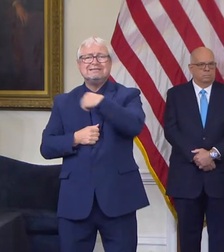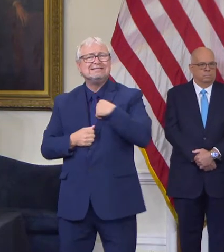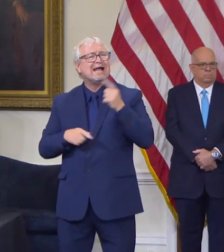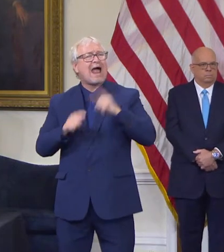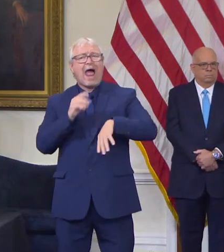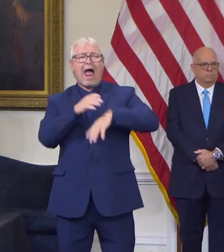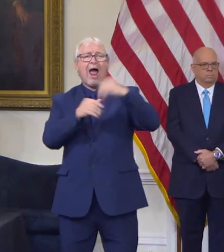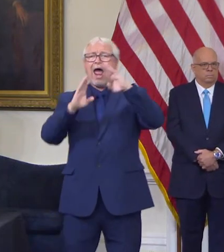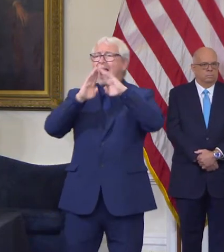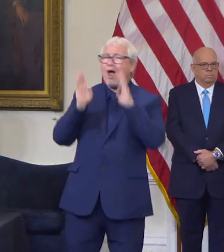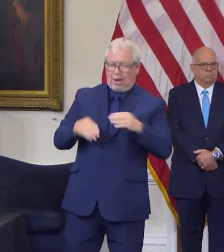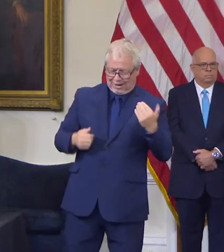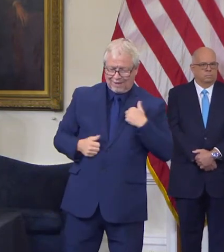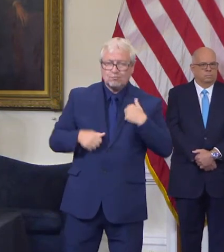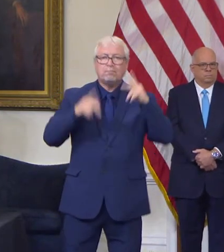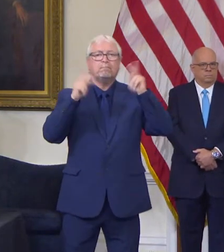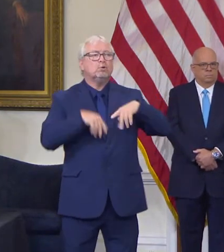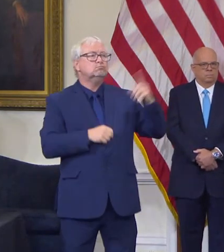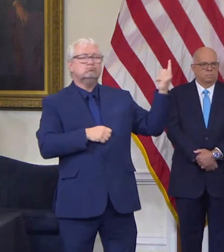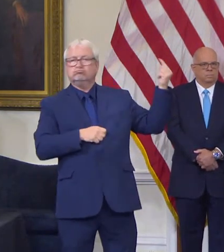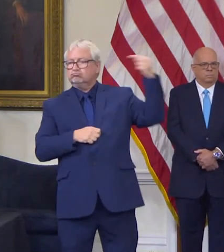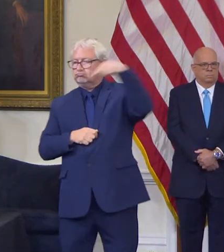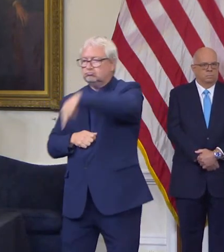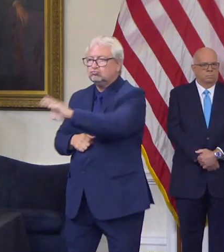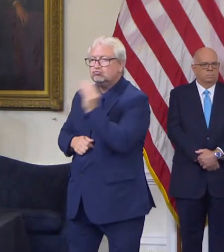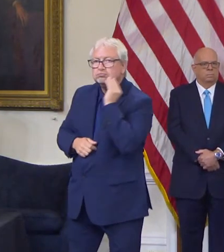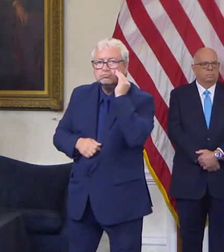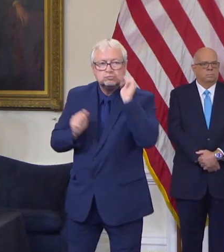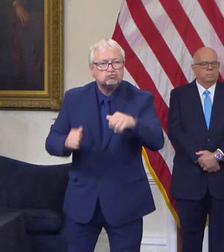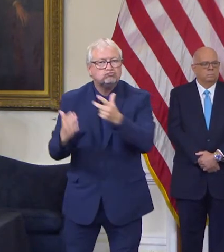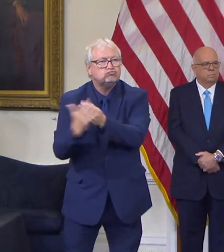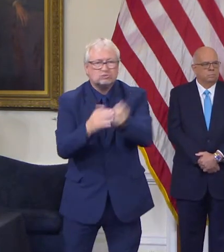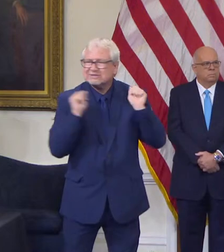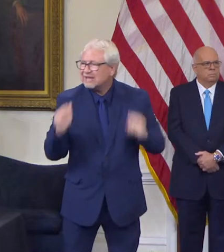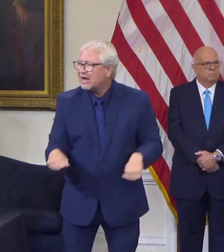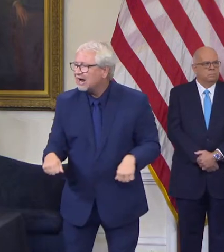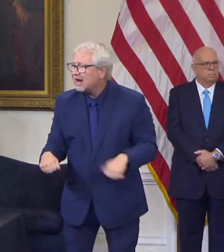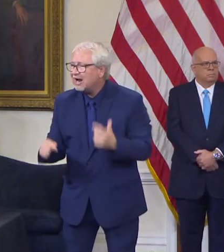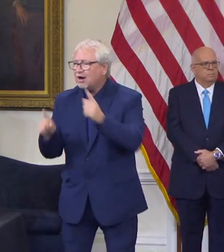Regarding my IR, starting next week, Marylanders will be able to access a QR code that